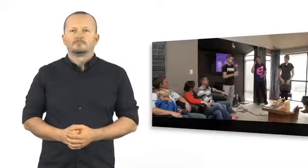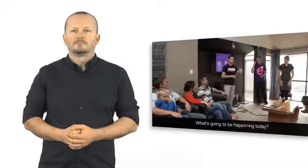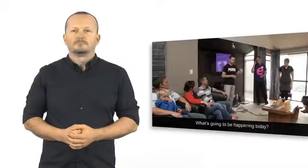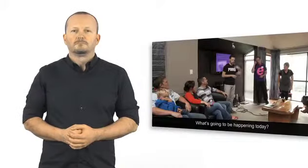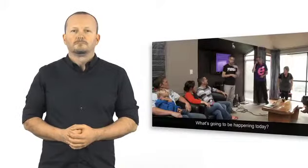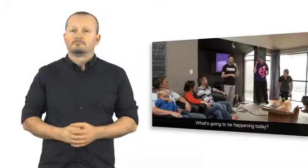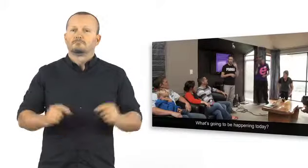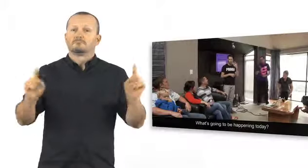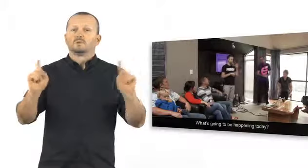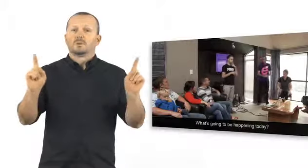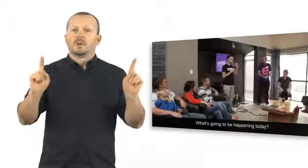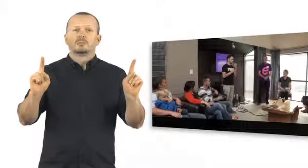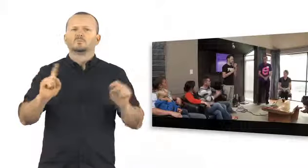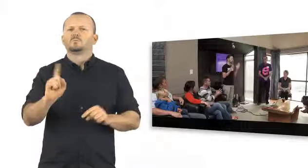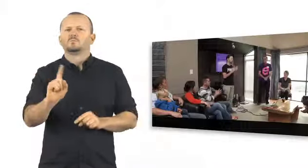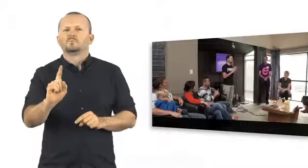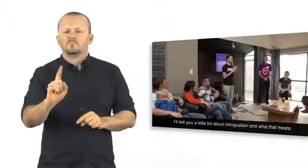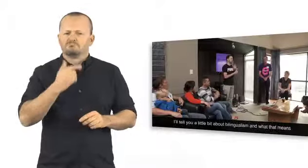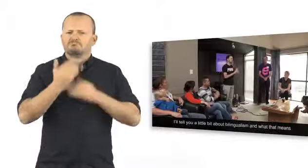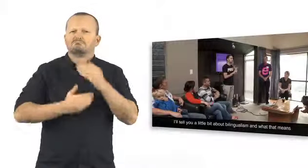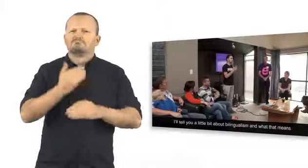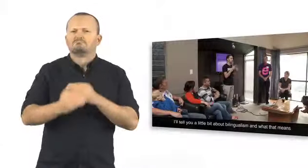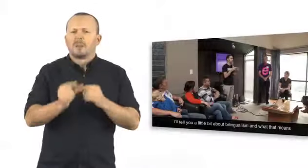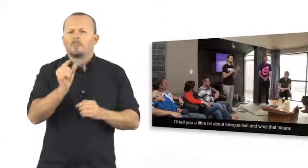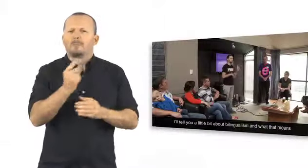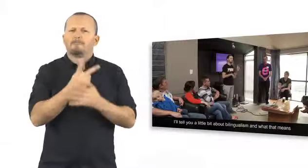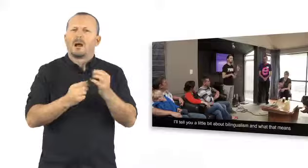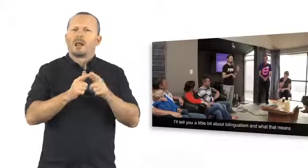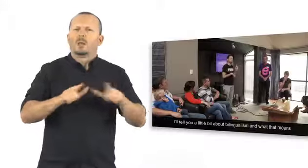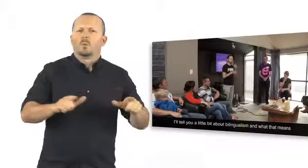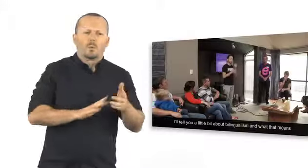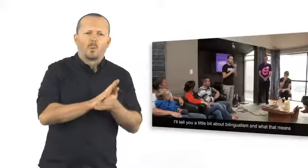Zachary (signing): What’s going to be happening today? I’ll tell you a bit about bilingualism